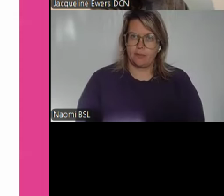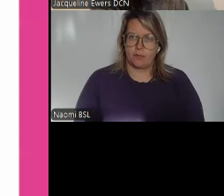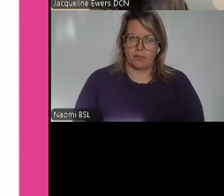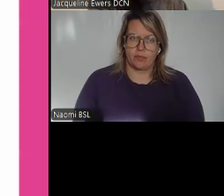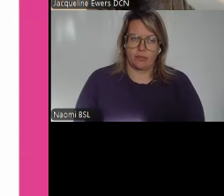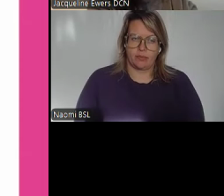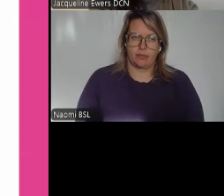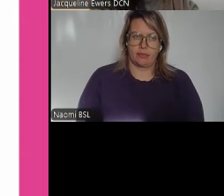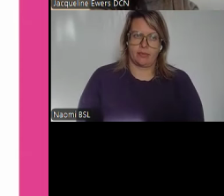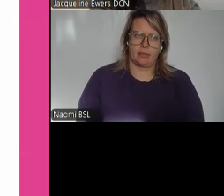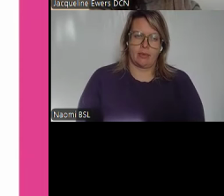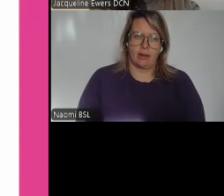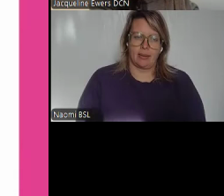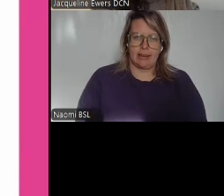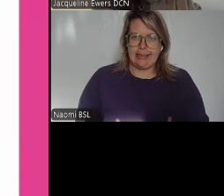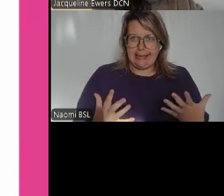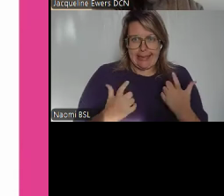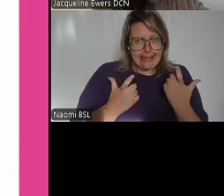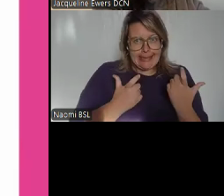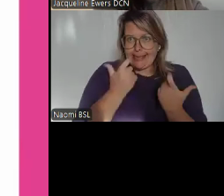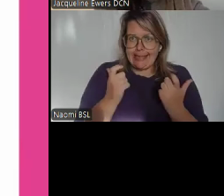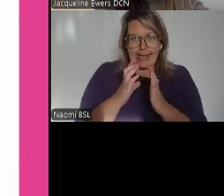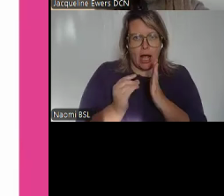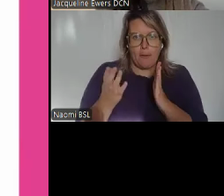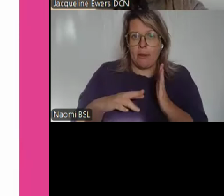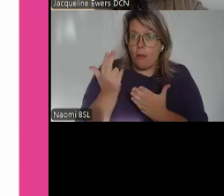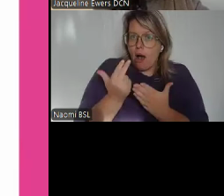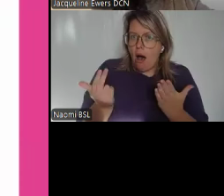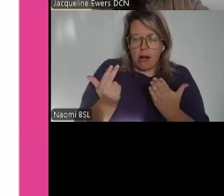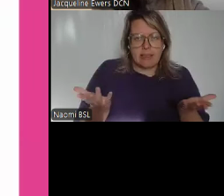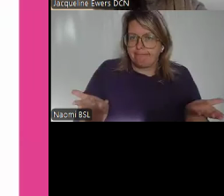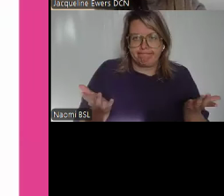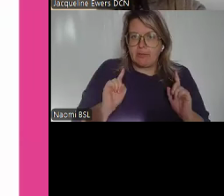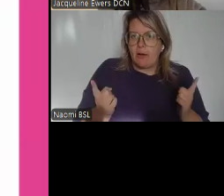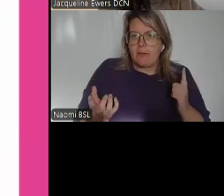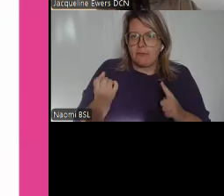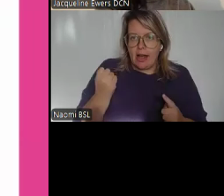I couldn't find an arts example of this automation, which is, or triggered email.